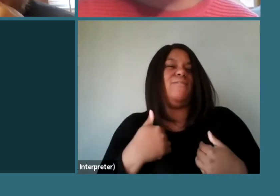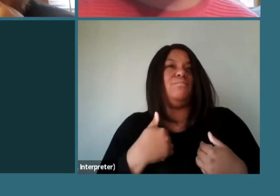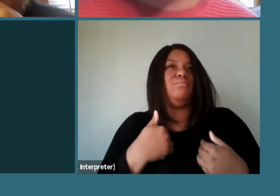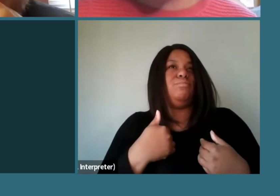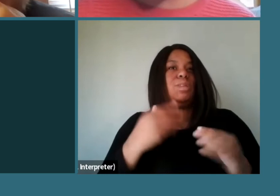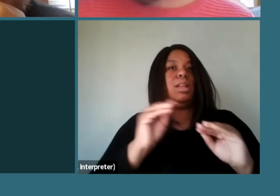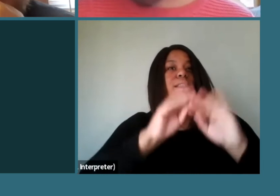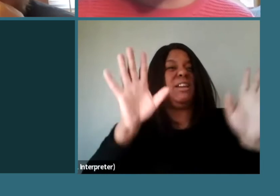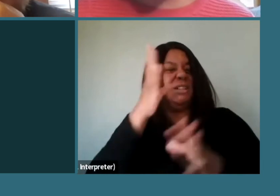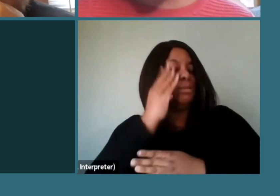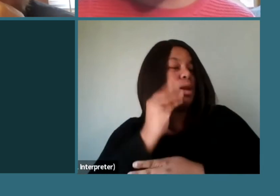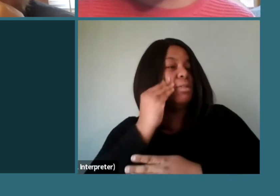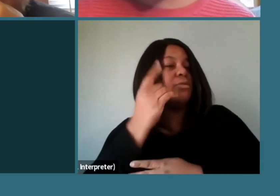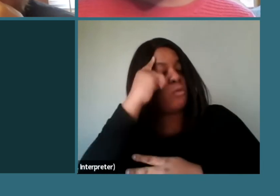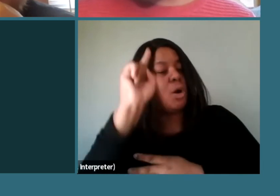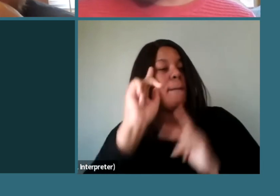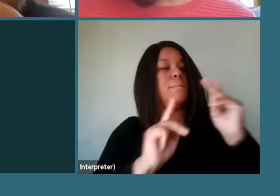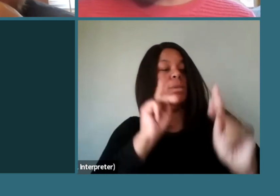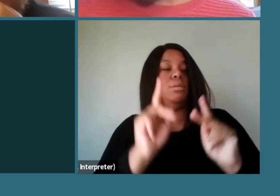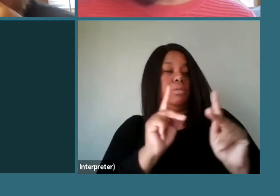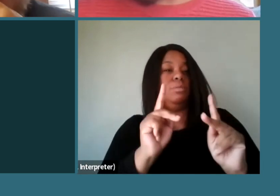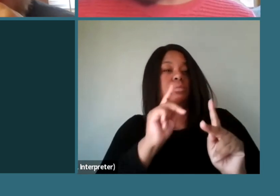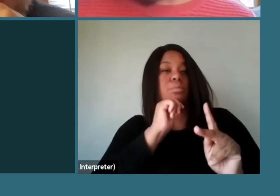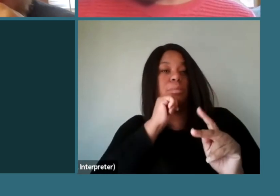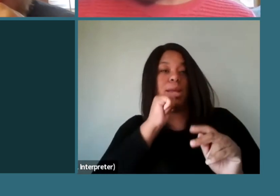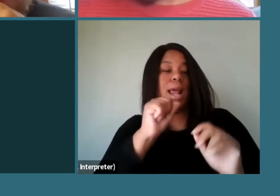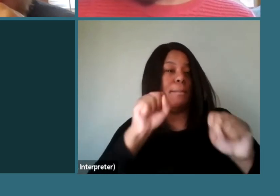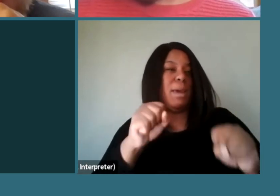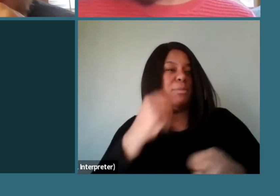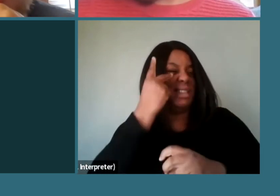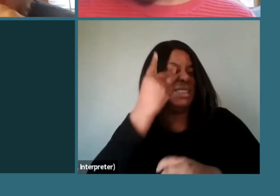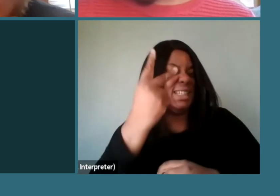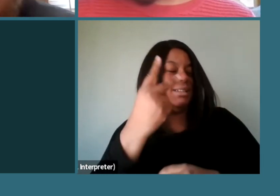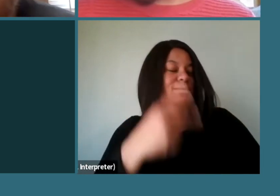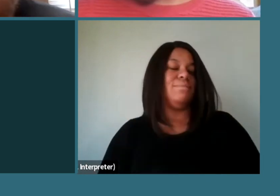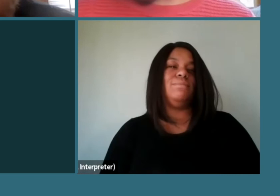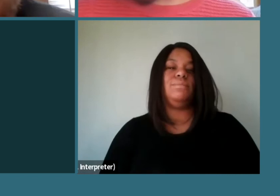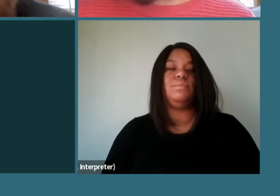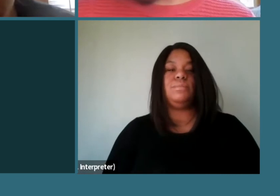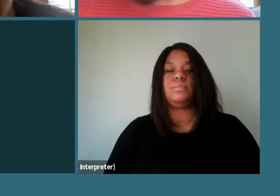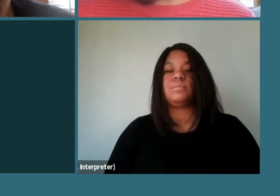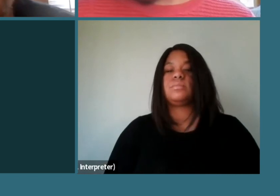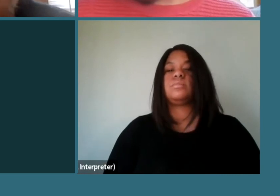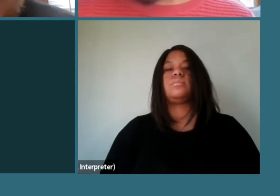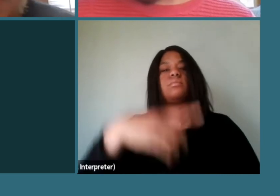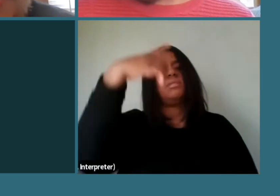to the person who might not be able to see as possible. And I think we had one more person who wanted to volunteer their list.